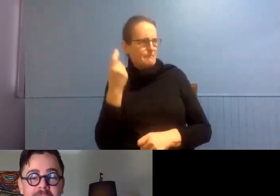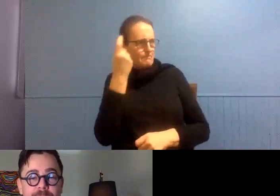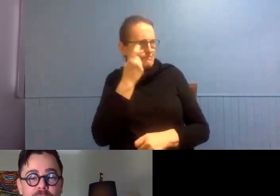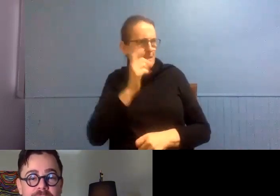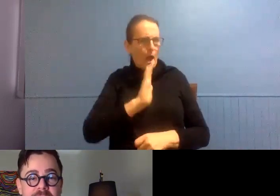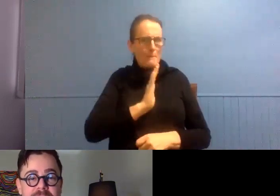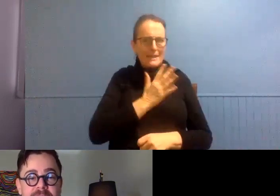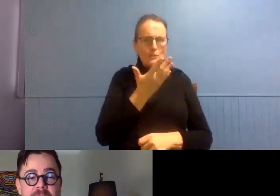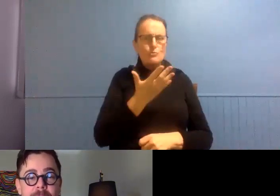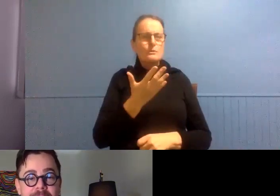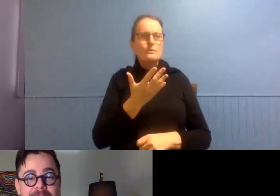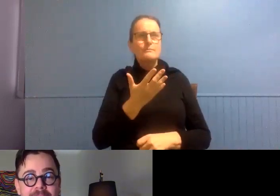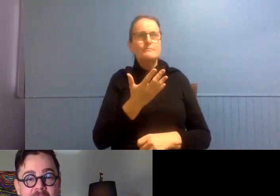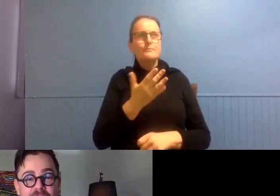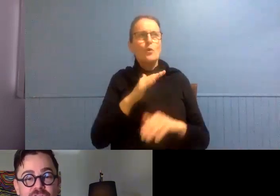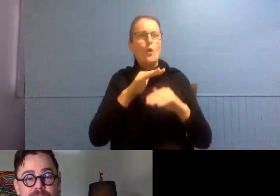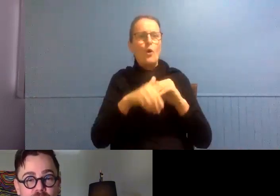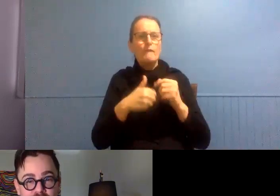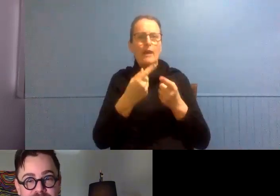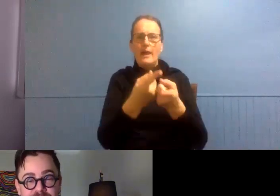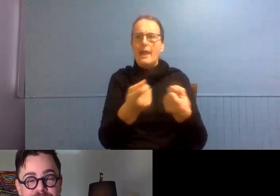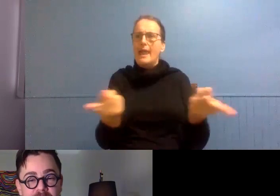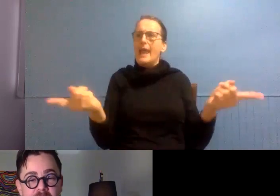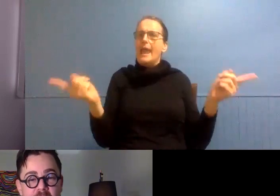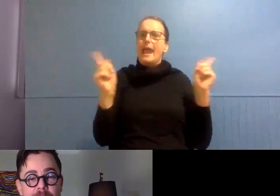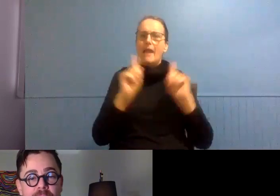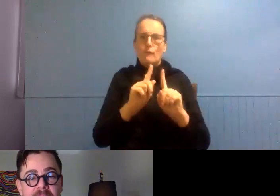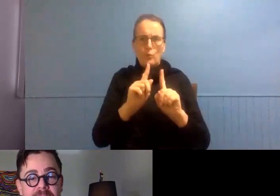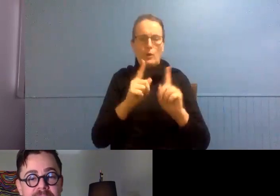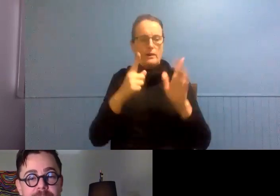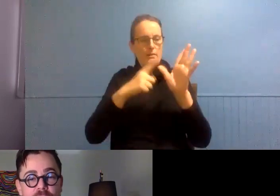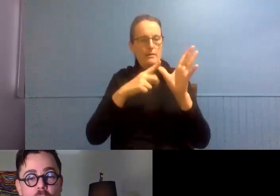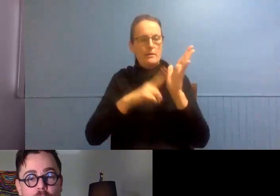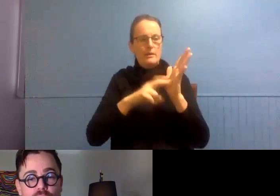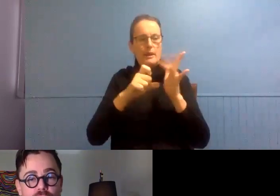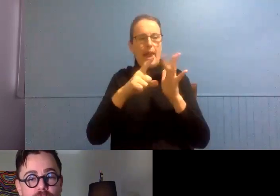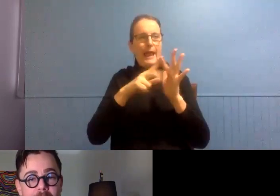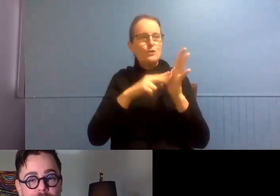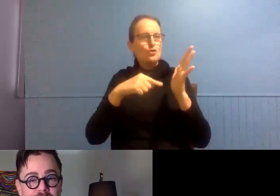in the process being an ancient person and bringing deep cultural